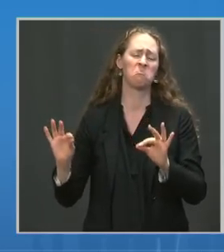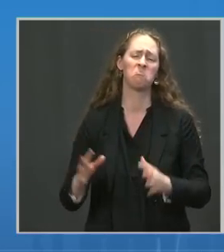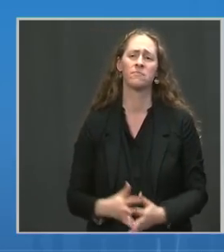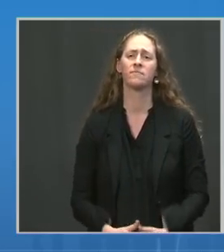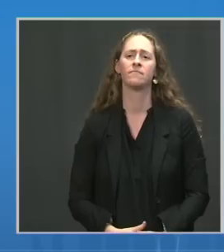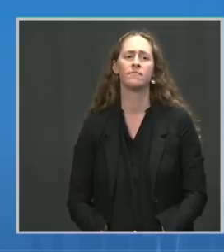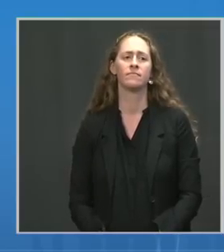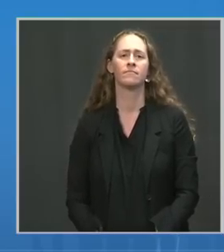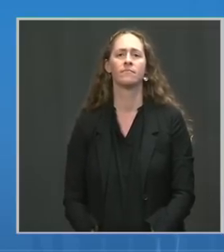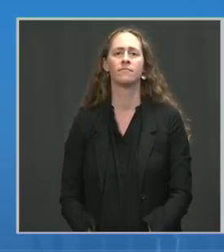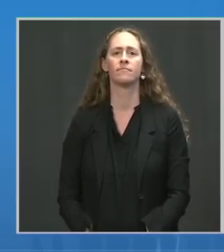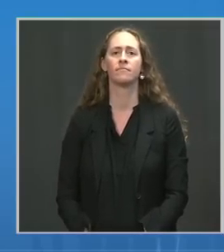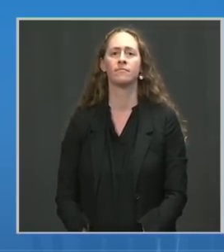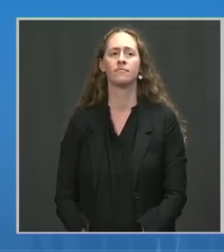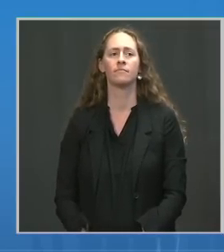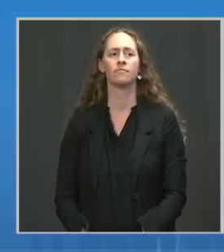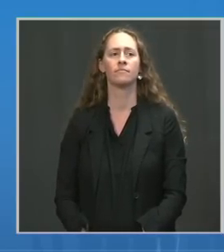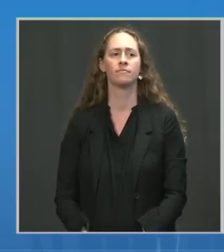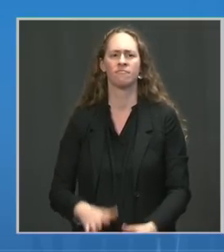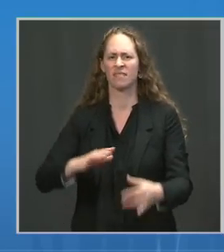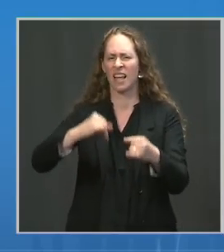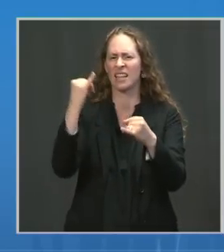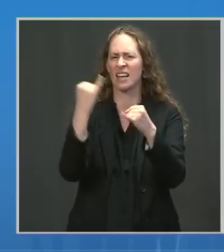Moderator: Alright. We got to do last question. Let's go to Zeke with AP.